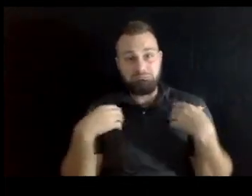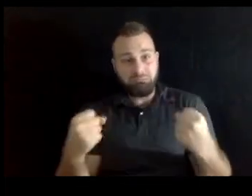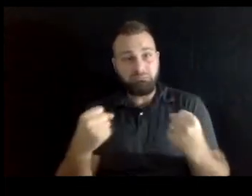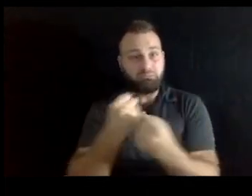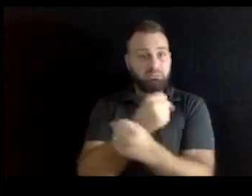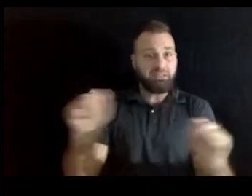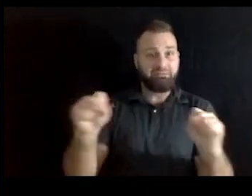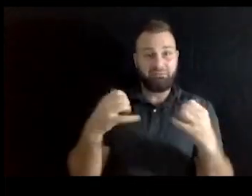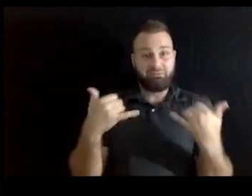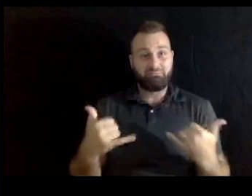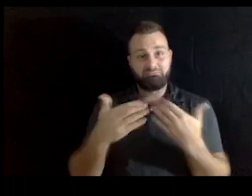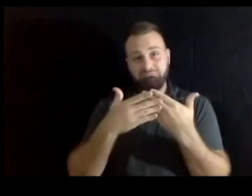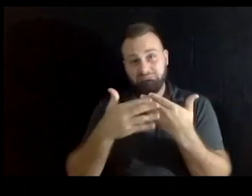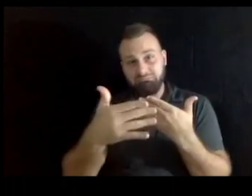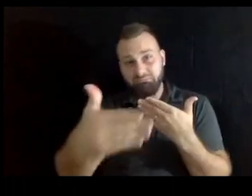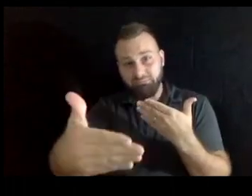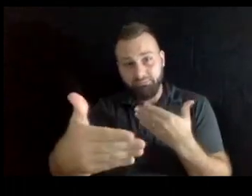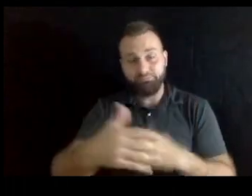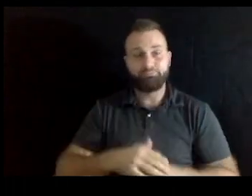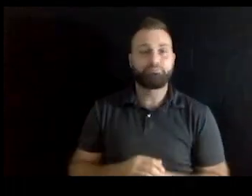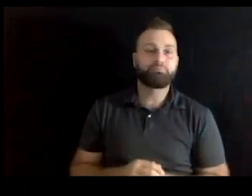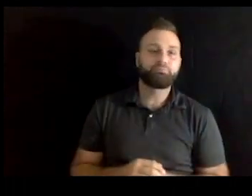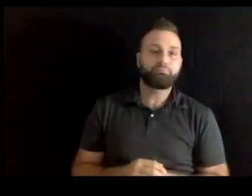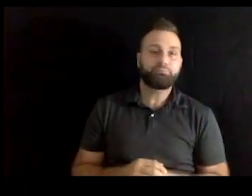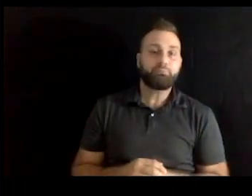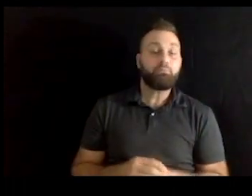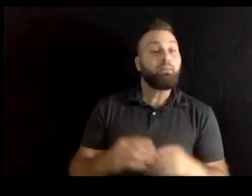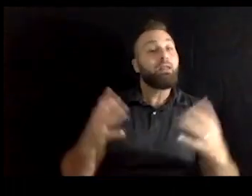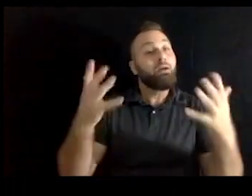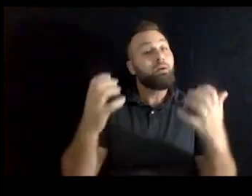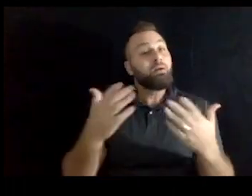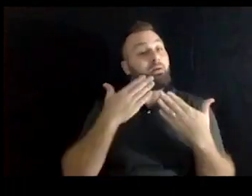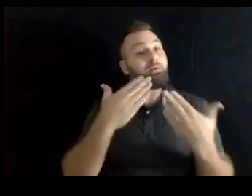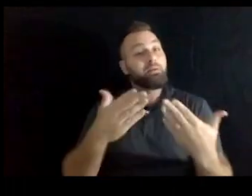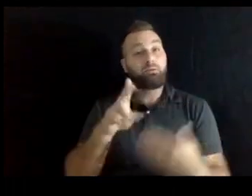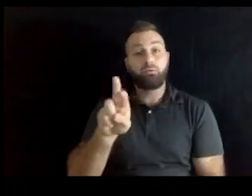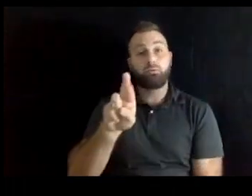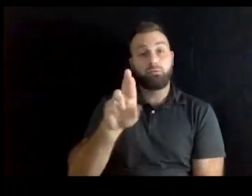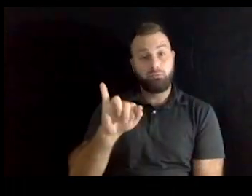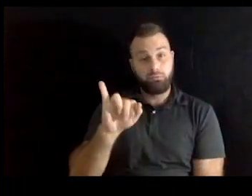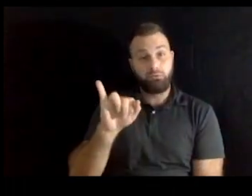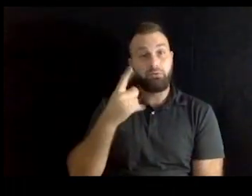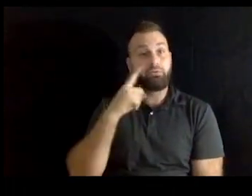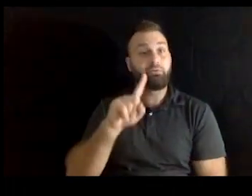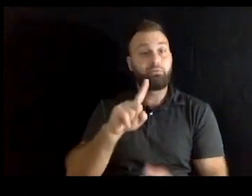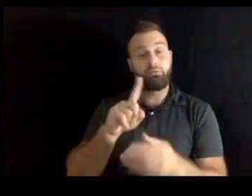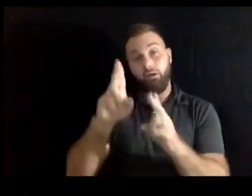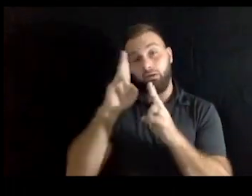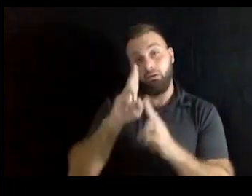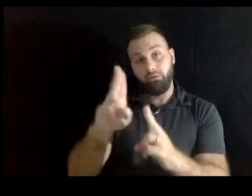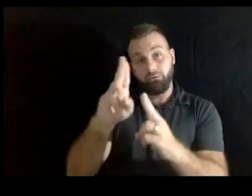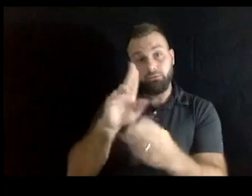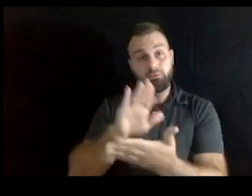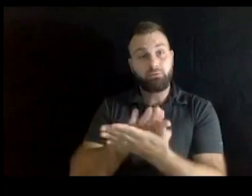and months ahead. I would also like to thank the University of Rhode Island Honors Colloquium for inviting me to speak to you.